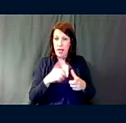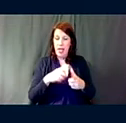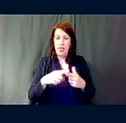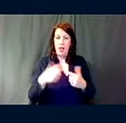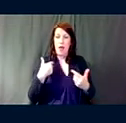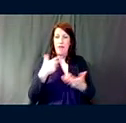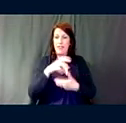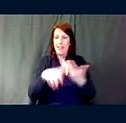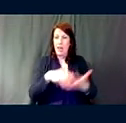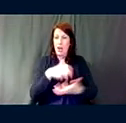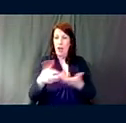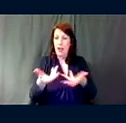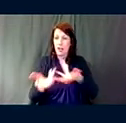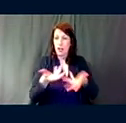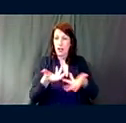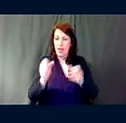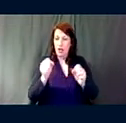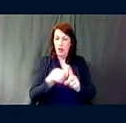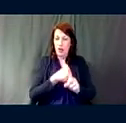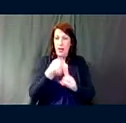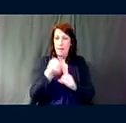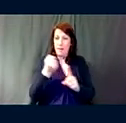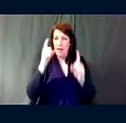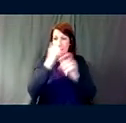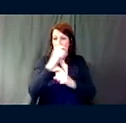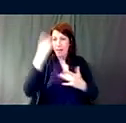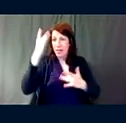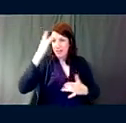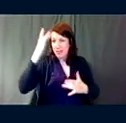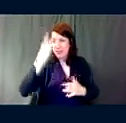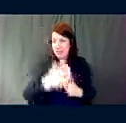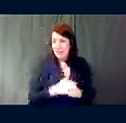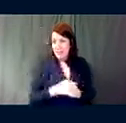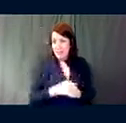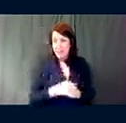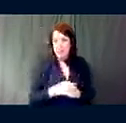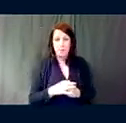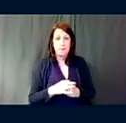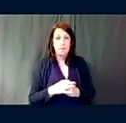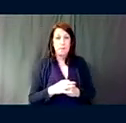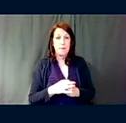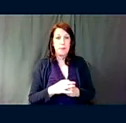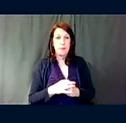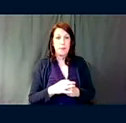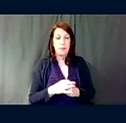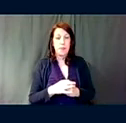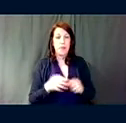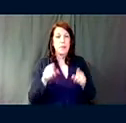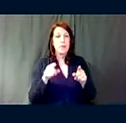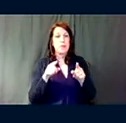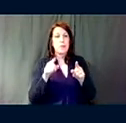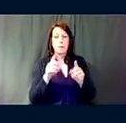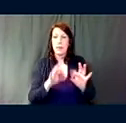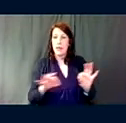AND THEN WE HAVE THIS INTERACTION THAT COULD OCCUR THAT COULD IMPACT COMPLEX DISEASE. NEXT SLIDE.